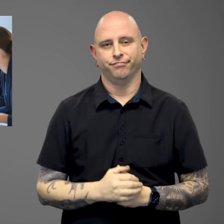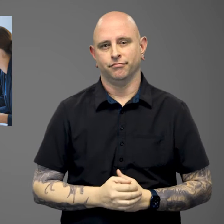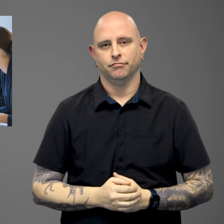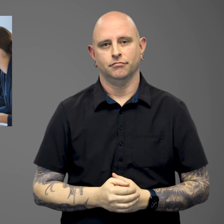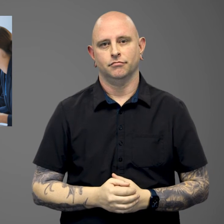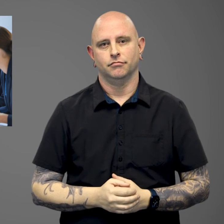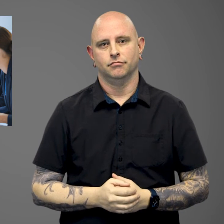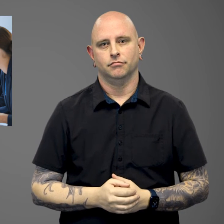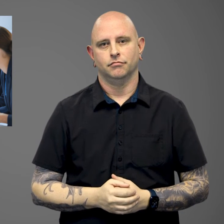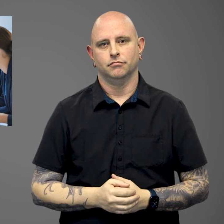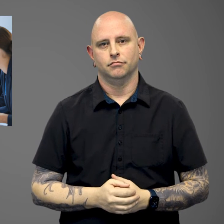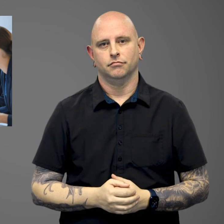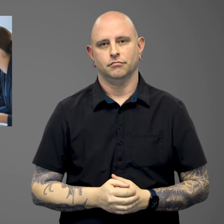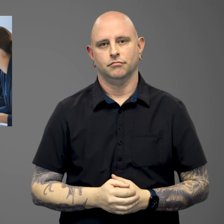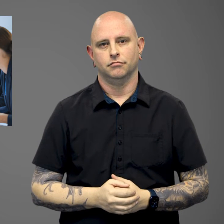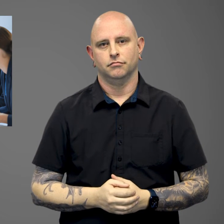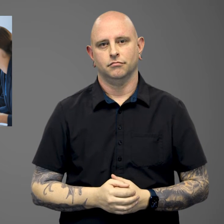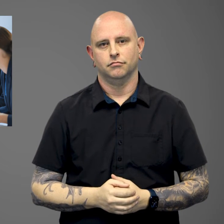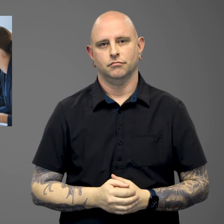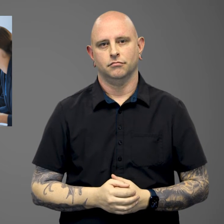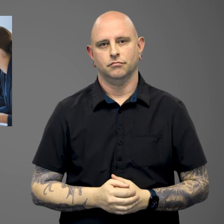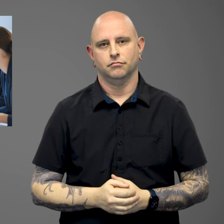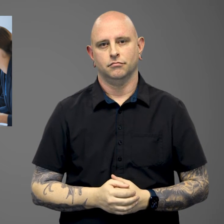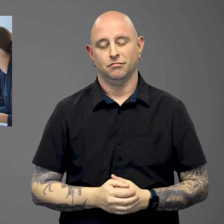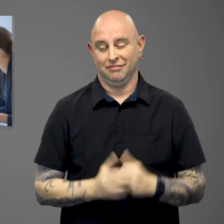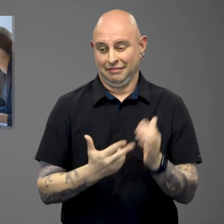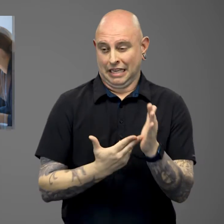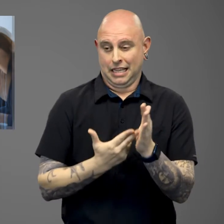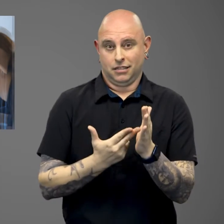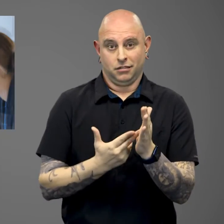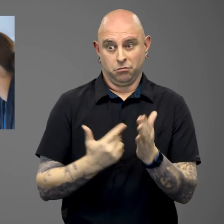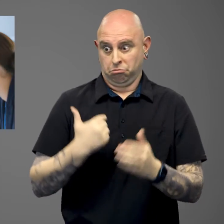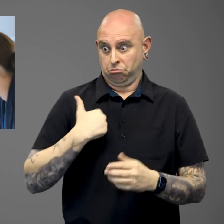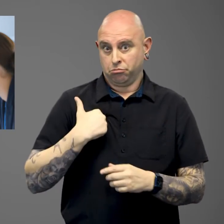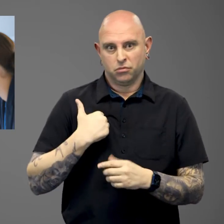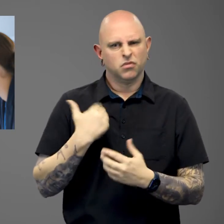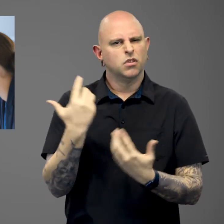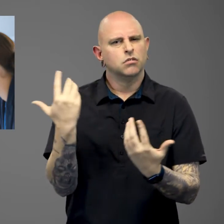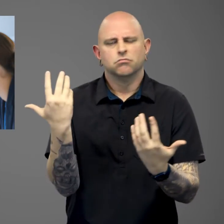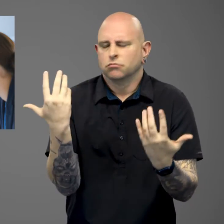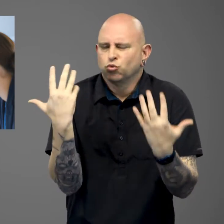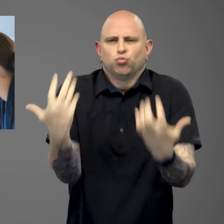[woof] Not many are willing to do that.